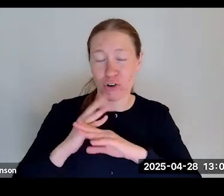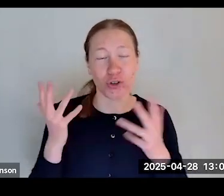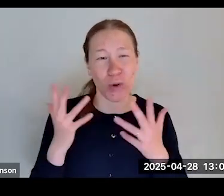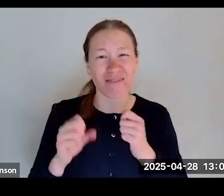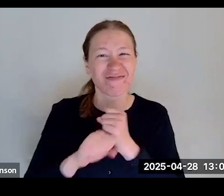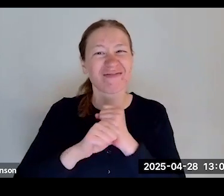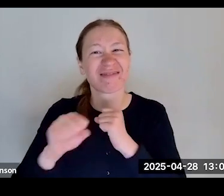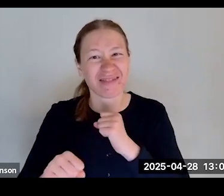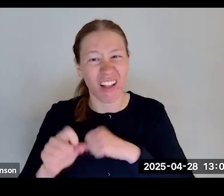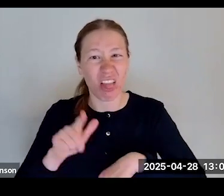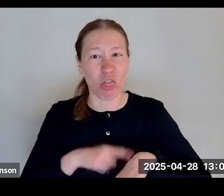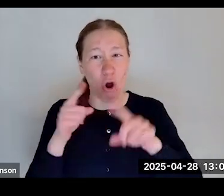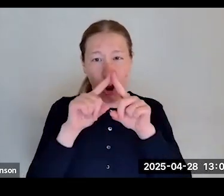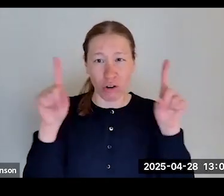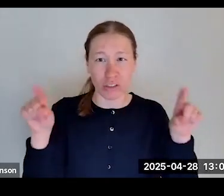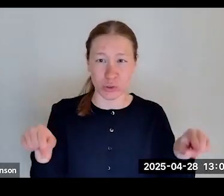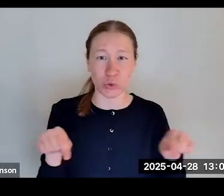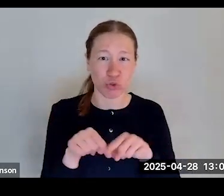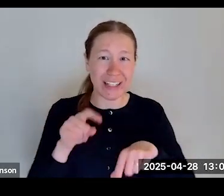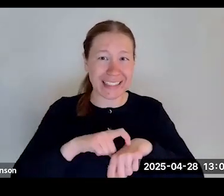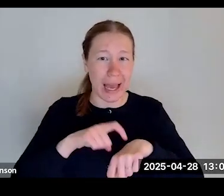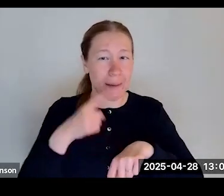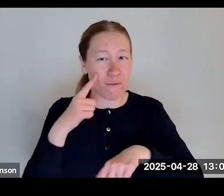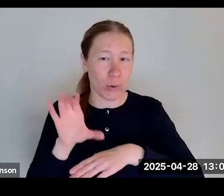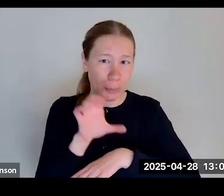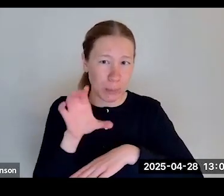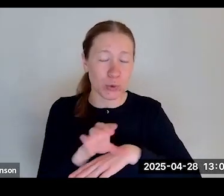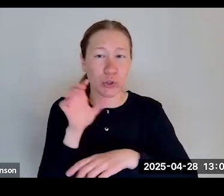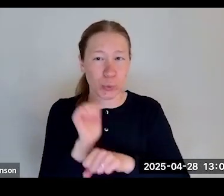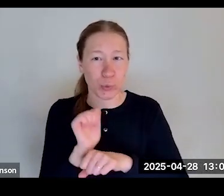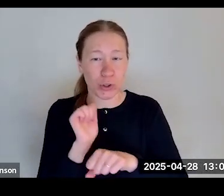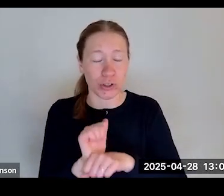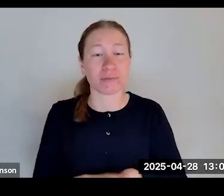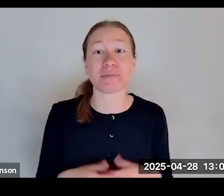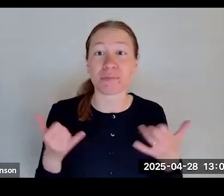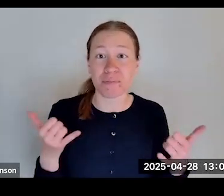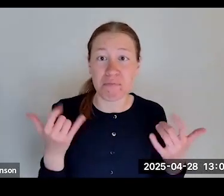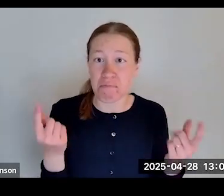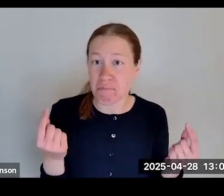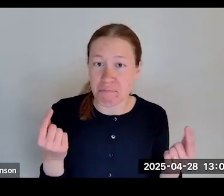for their computer based work tasks. With this we could explore, is there an ability